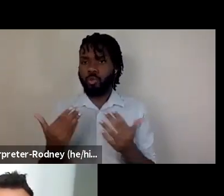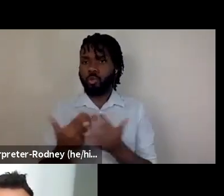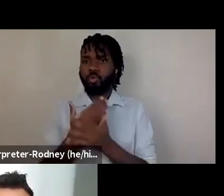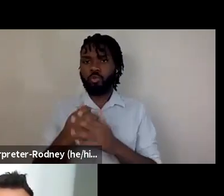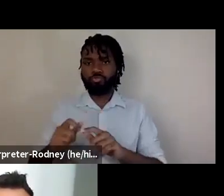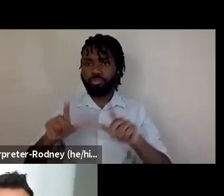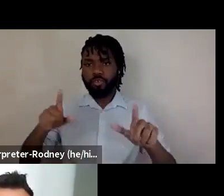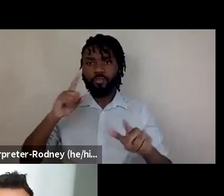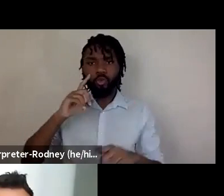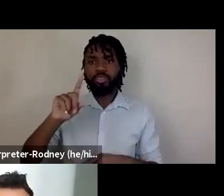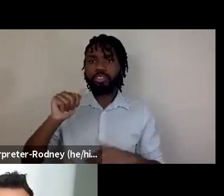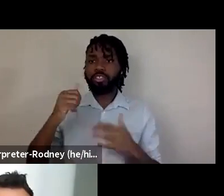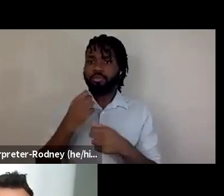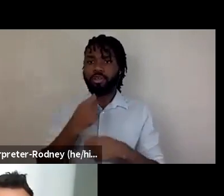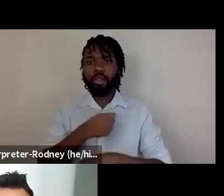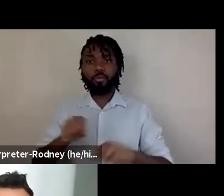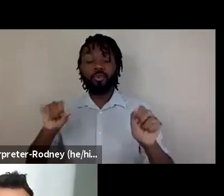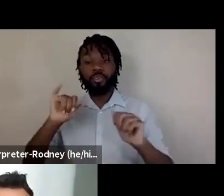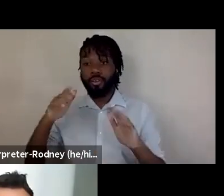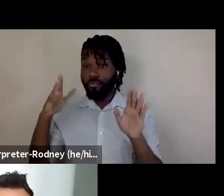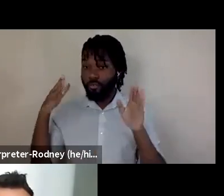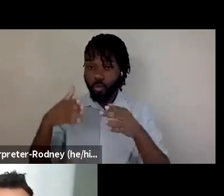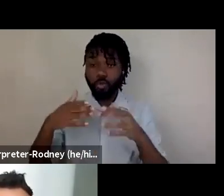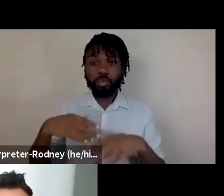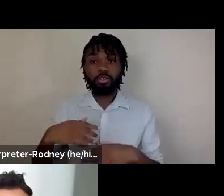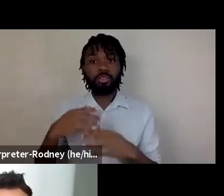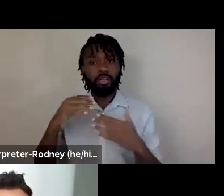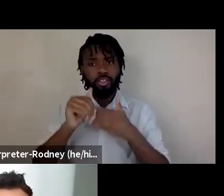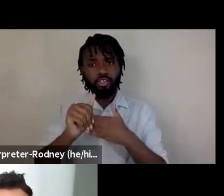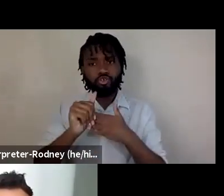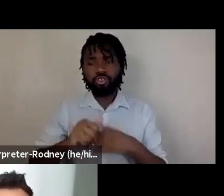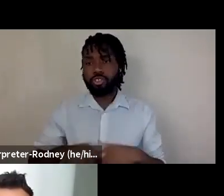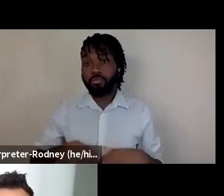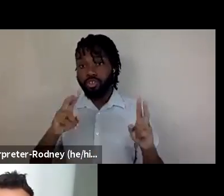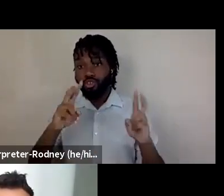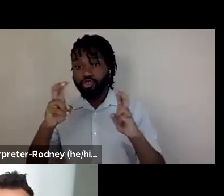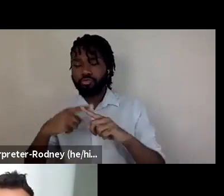that centers the leadership, issues, and strategies of Black, brown, queer,